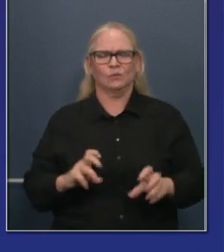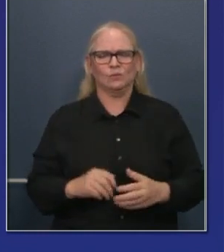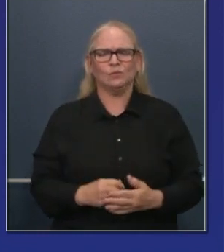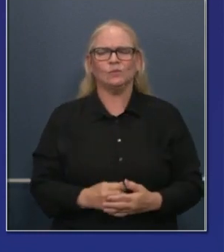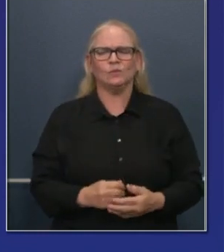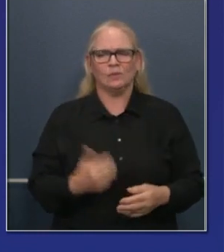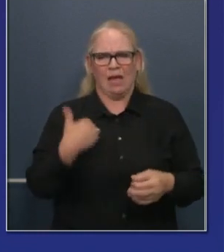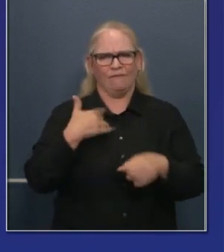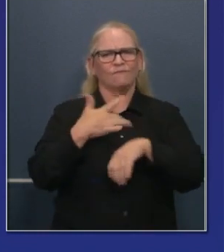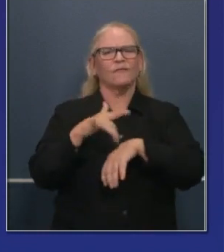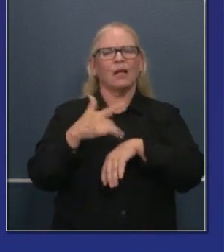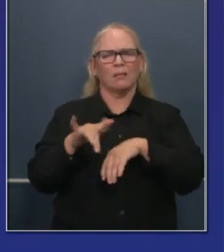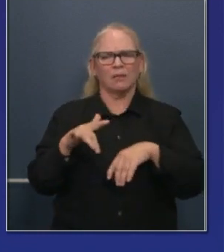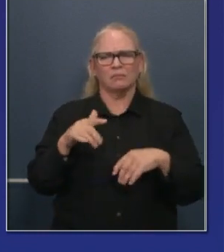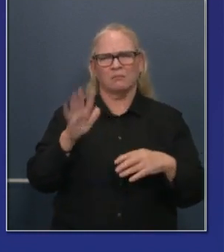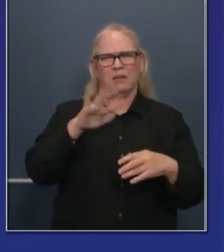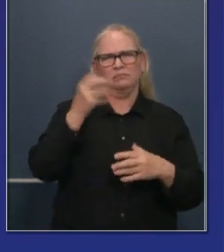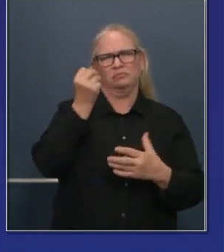ADDRESS.